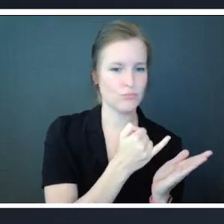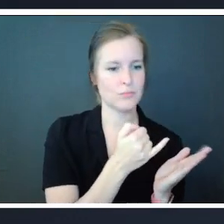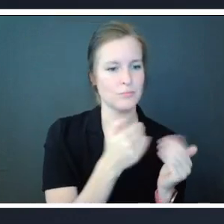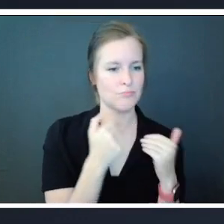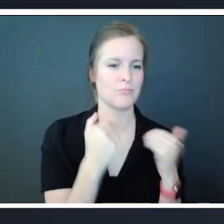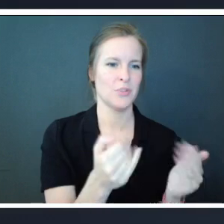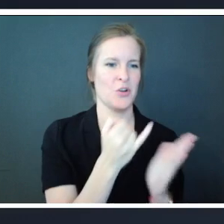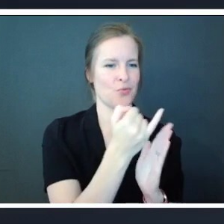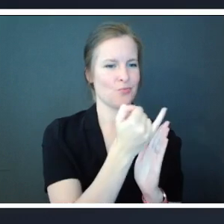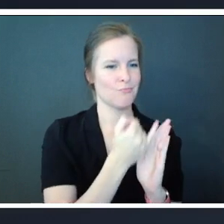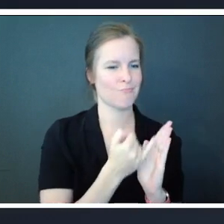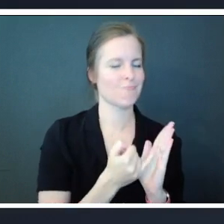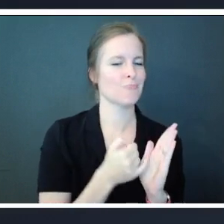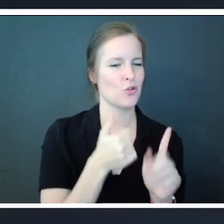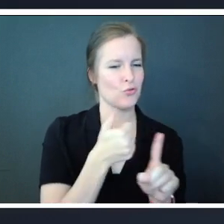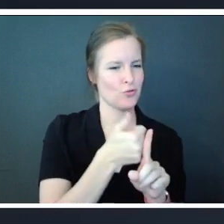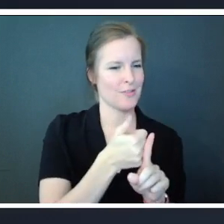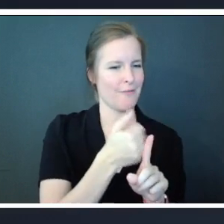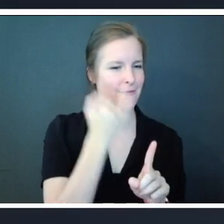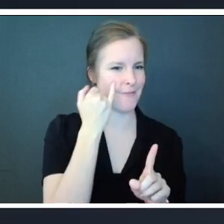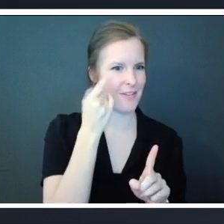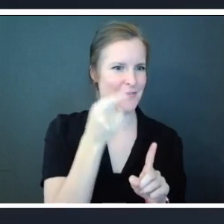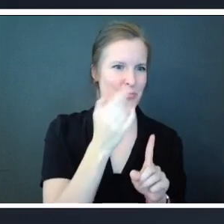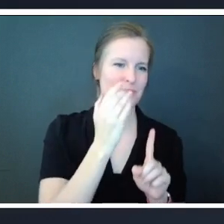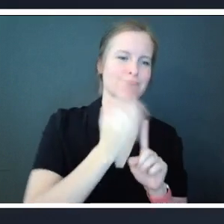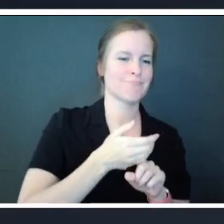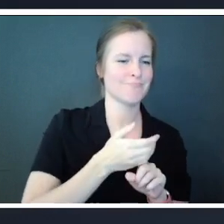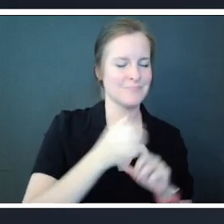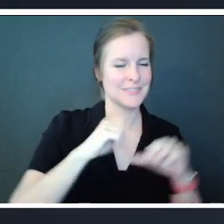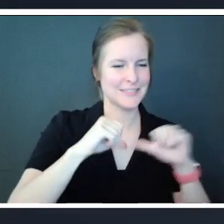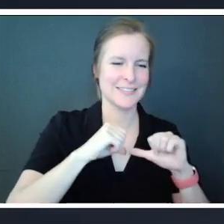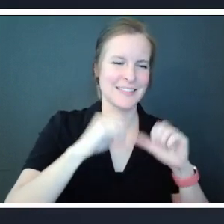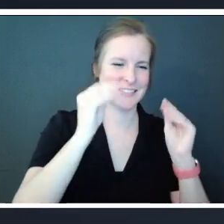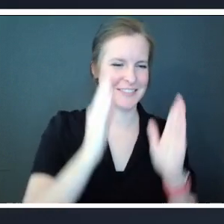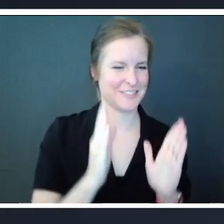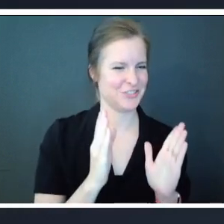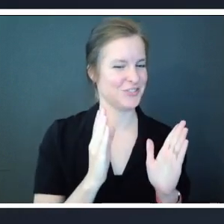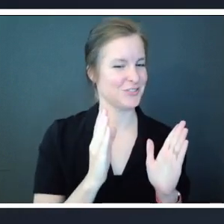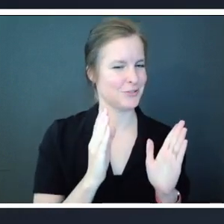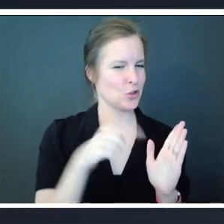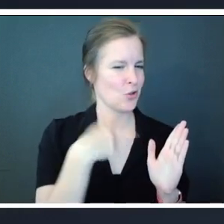teacher or a teacher below and think about this space what your space would look like,